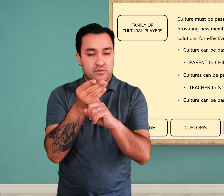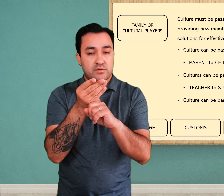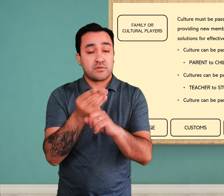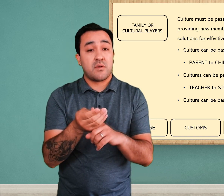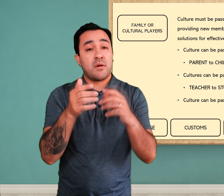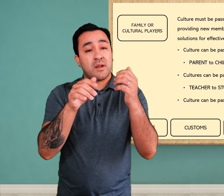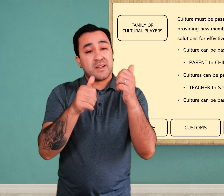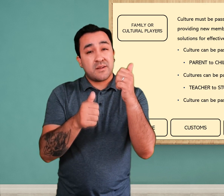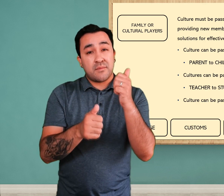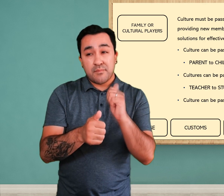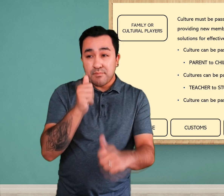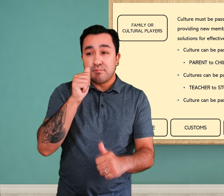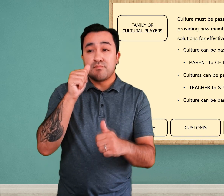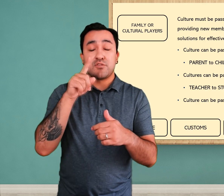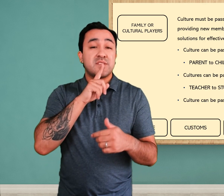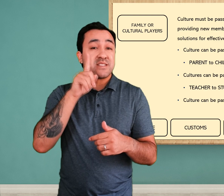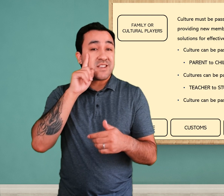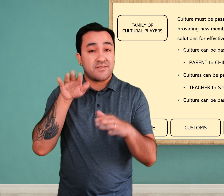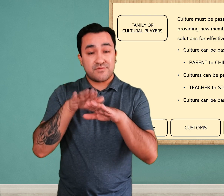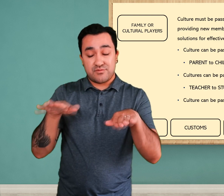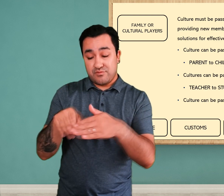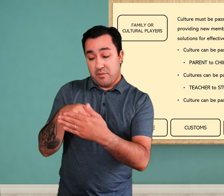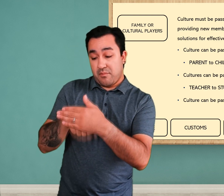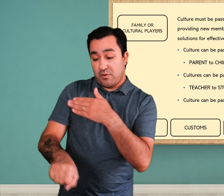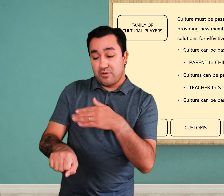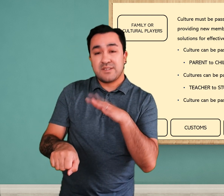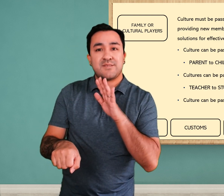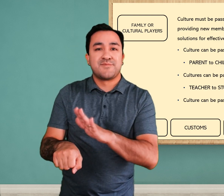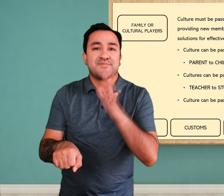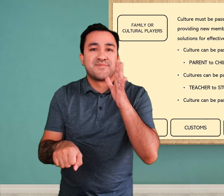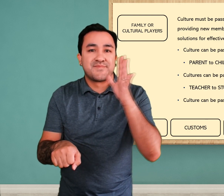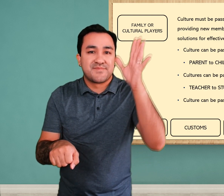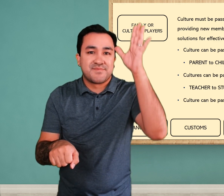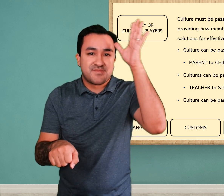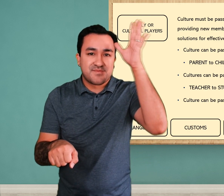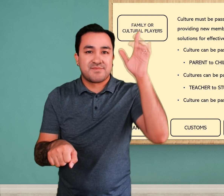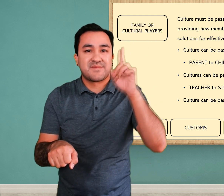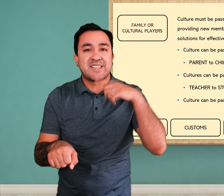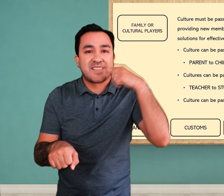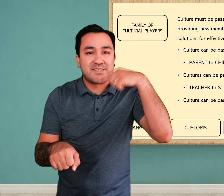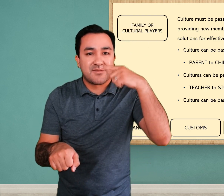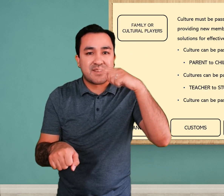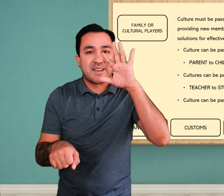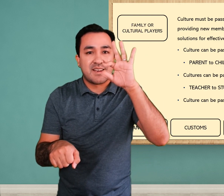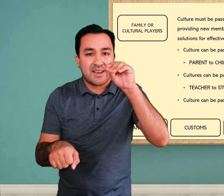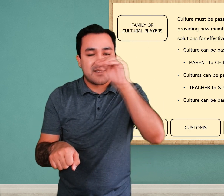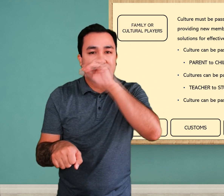Between 90 to 95% of deaf children have hearing parents and many Deaf parents have hearing children.